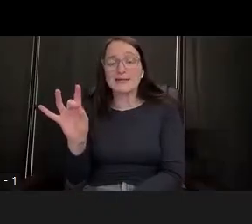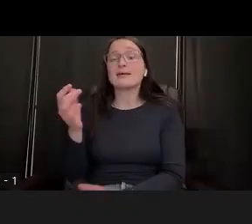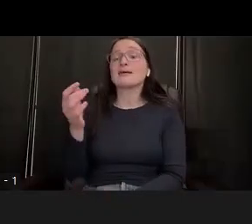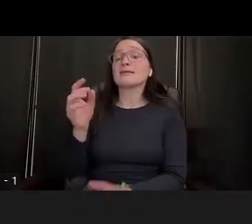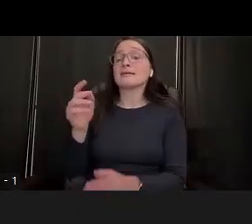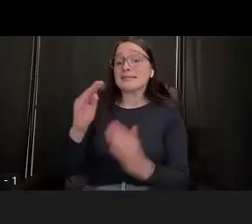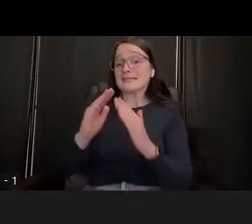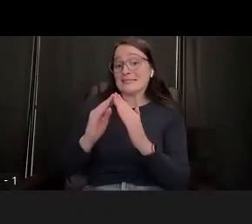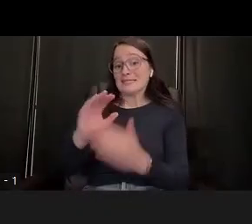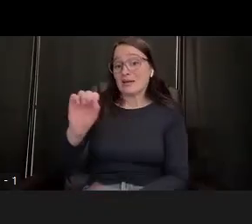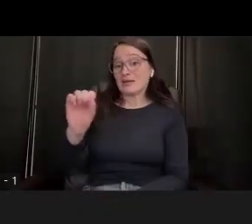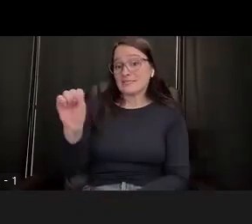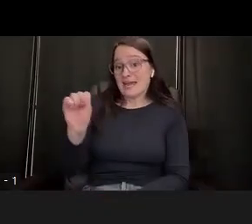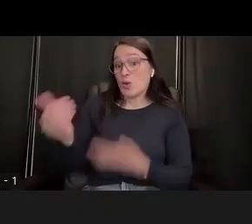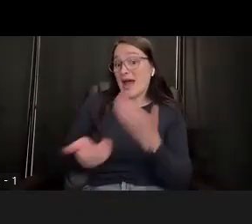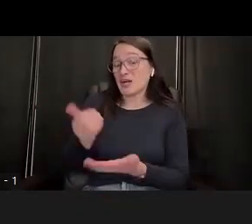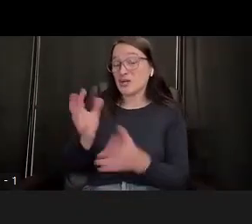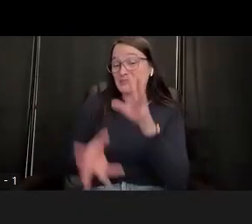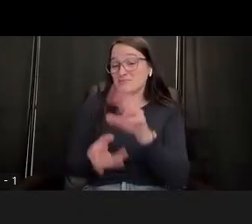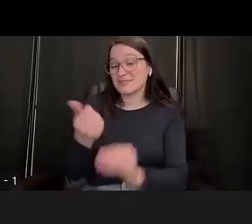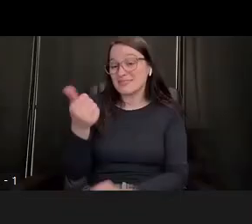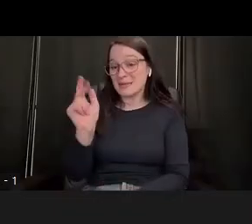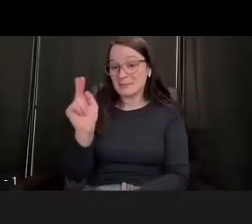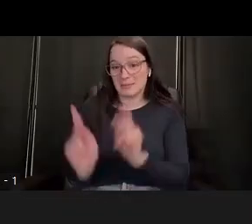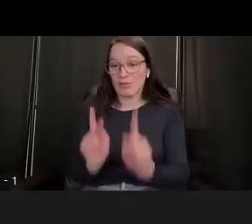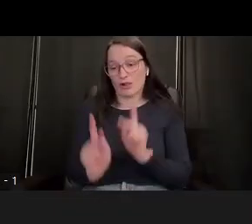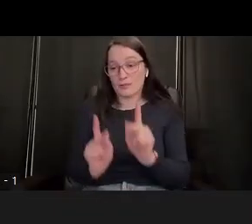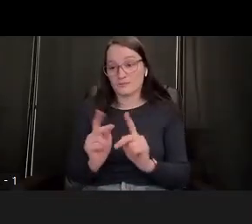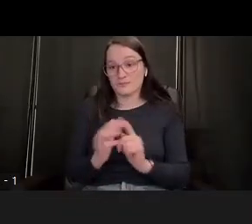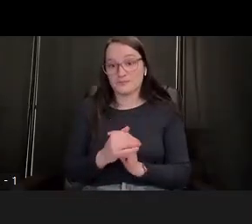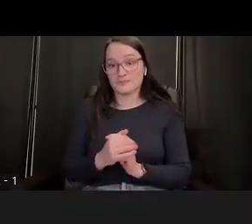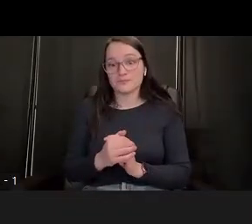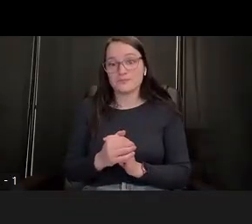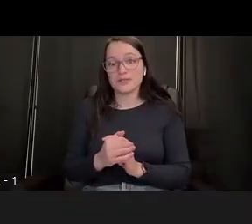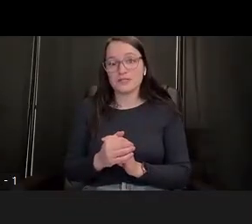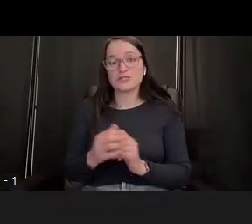All of these things have continued to increase. So the numbers that were present in those early